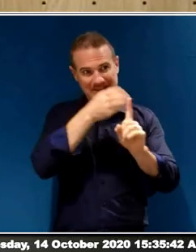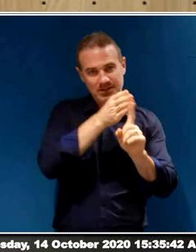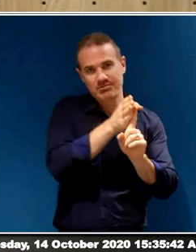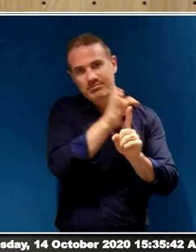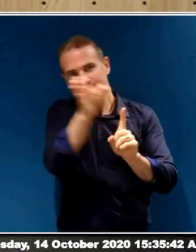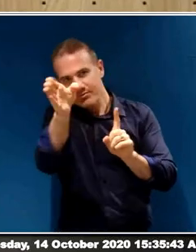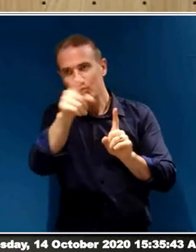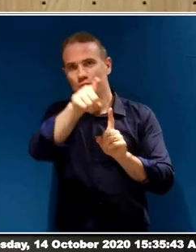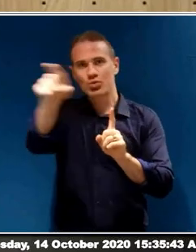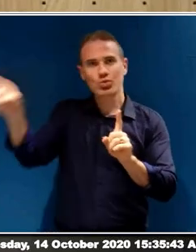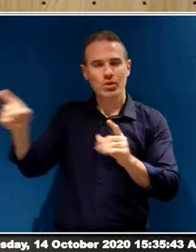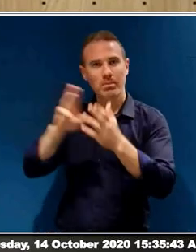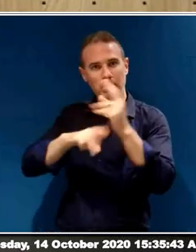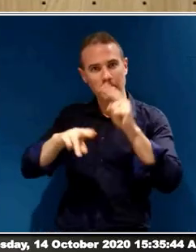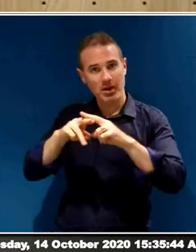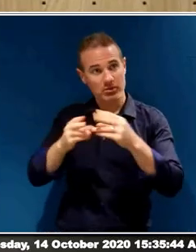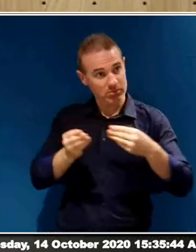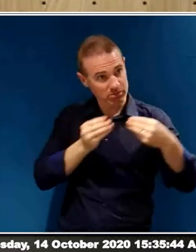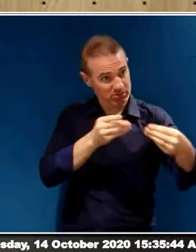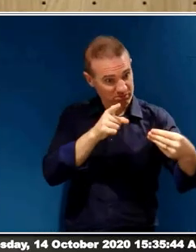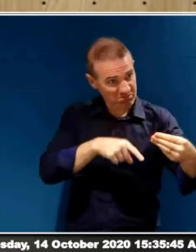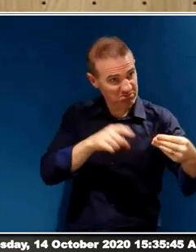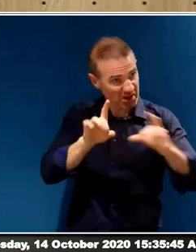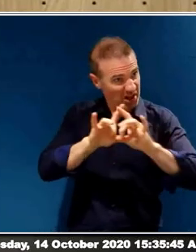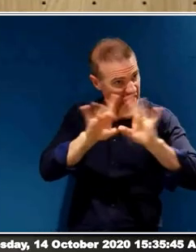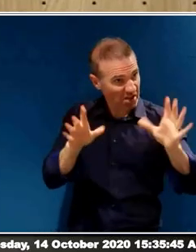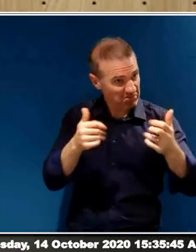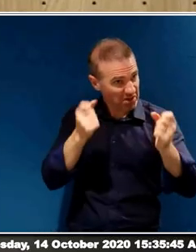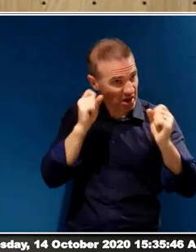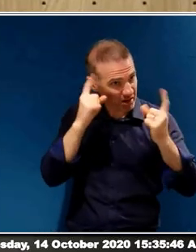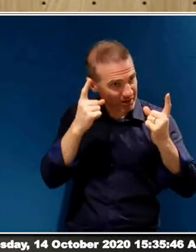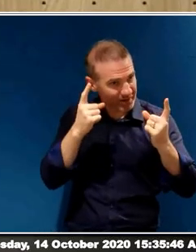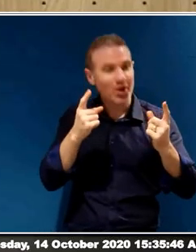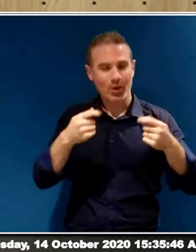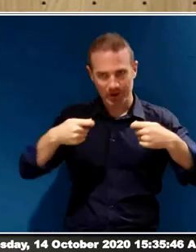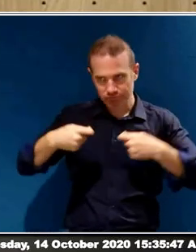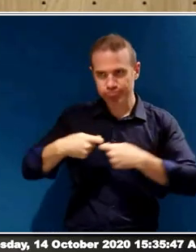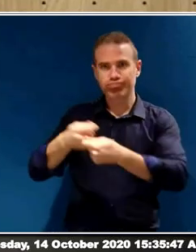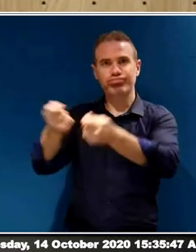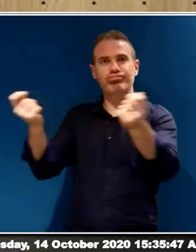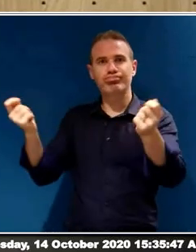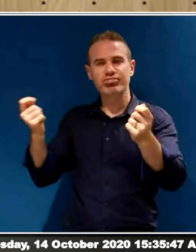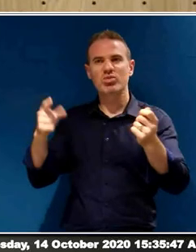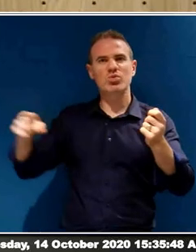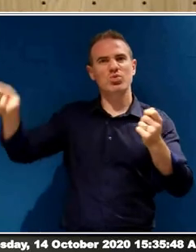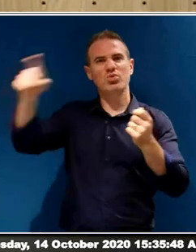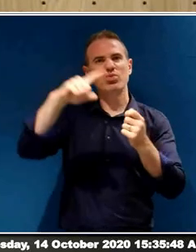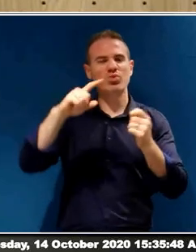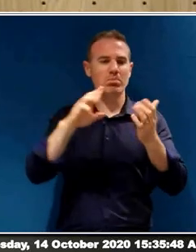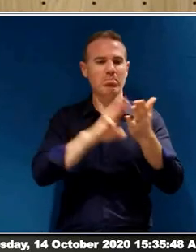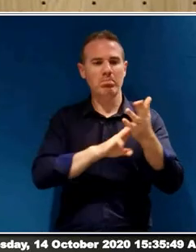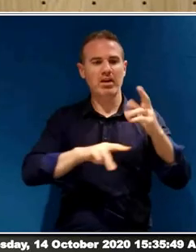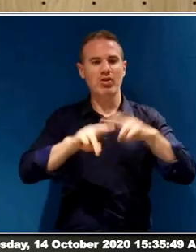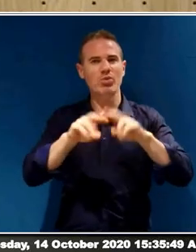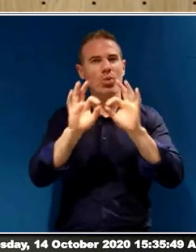We then circulated our survey to parent organisations and we asked them to send it out to their members.